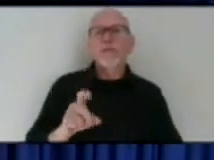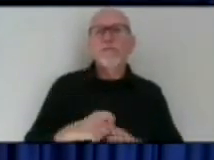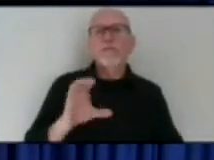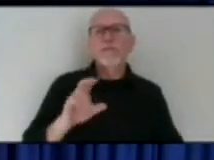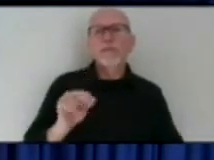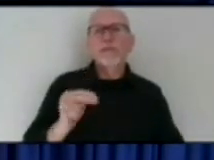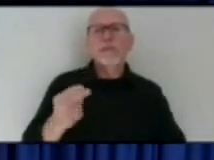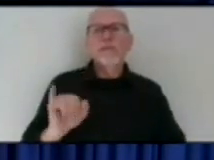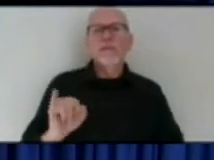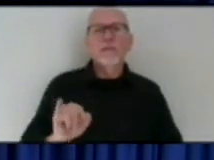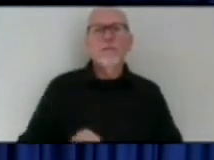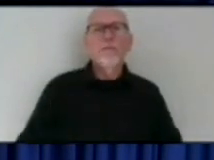afternoon, Whitney.